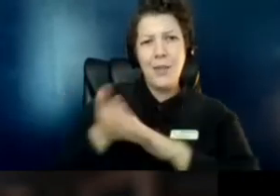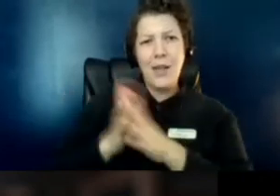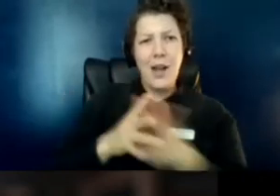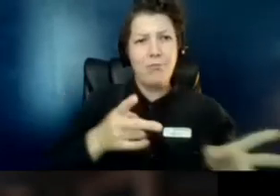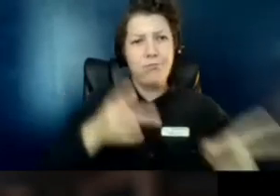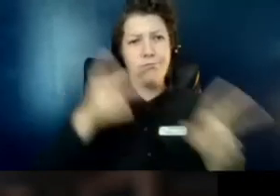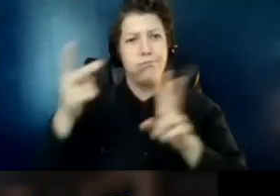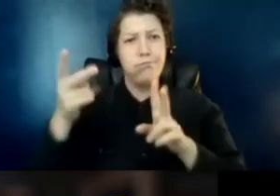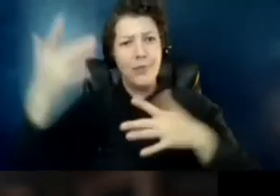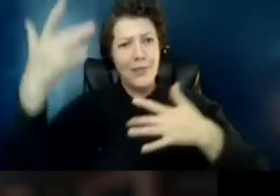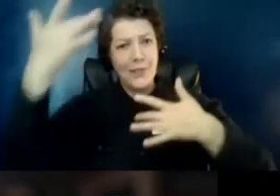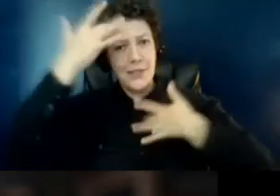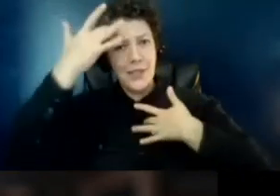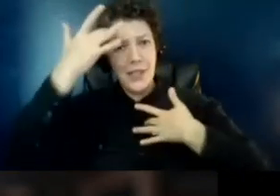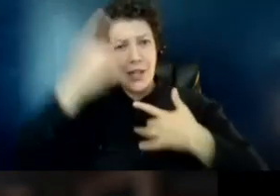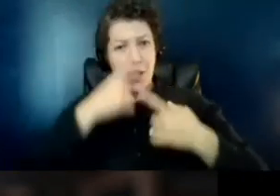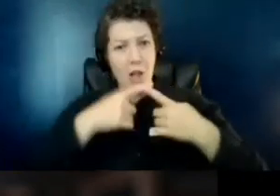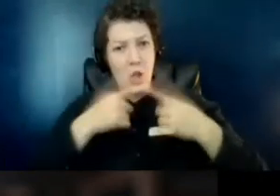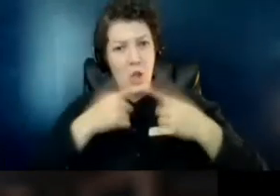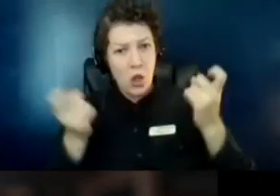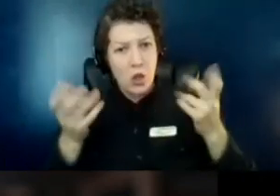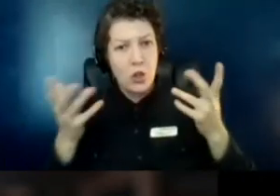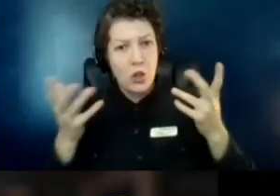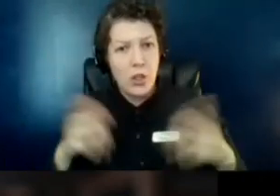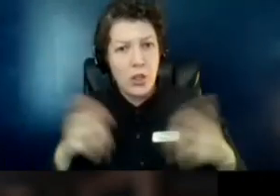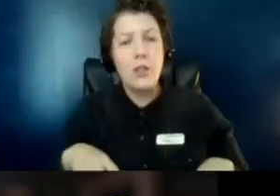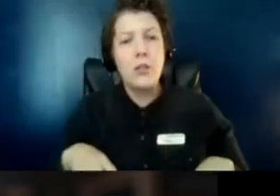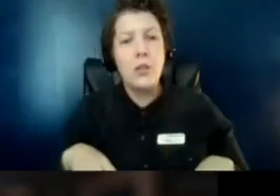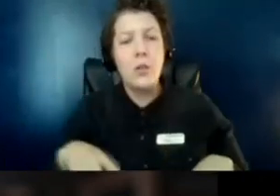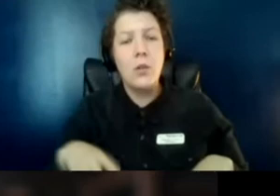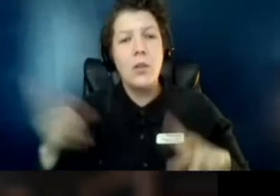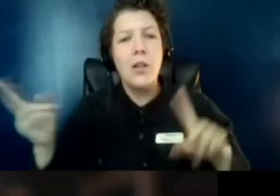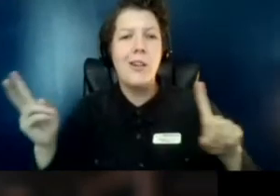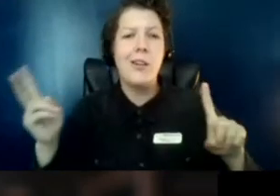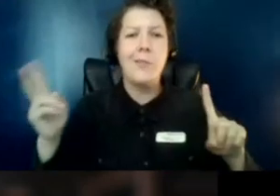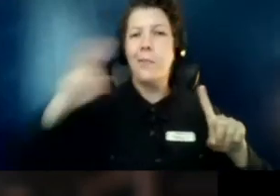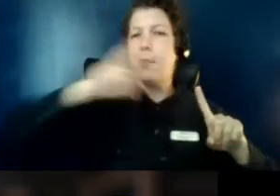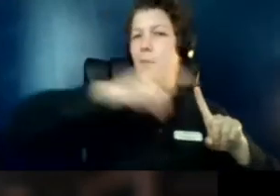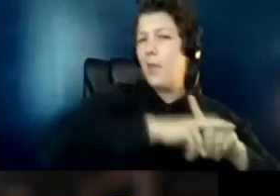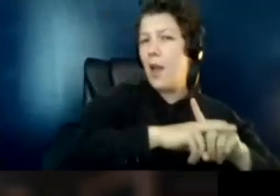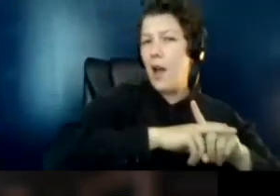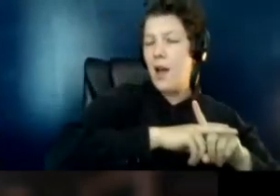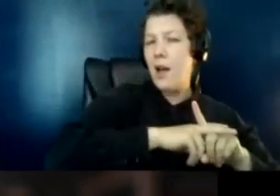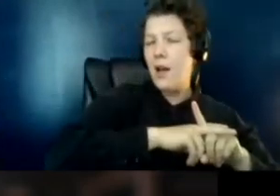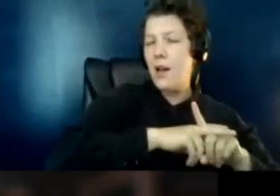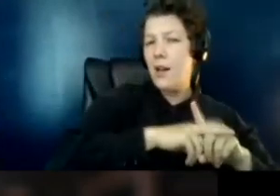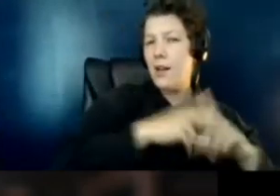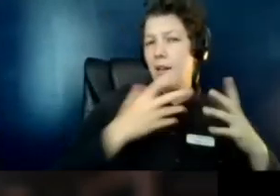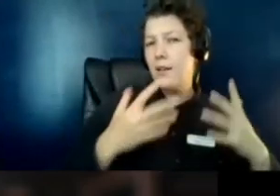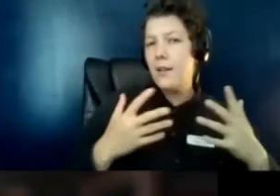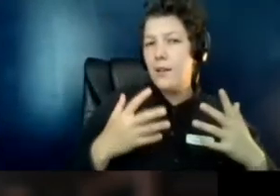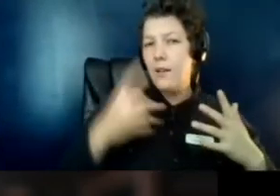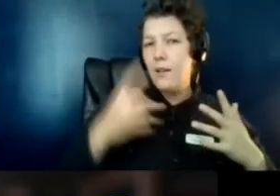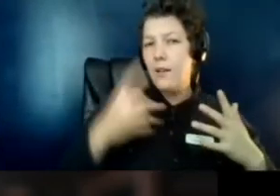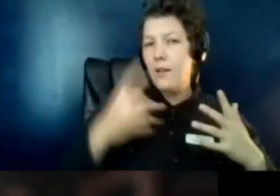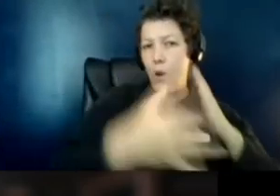need to understand, is how do we make sure that we're doing it. And again, we already